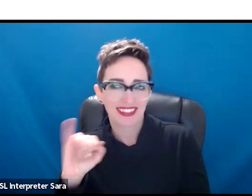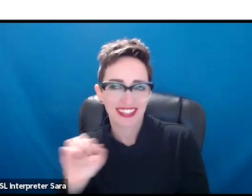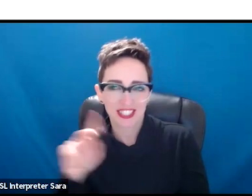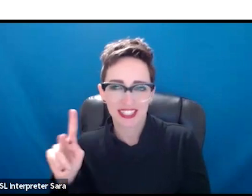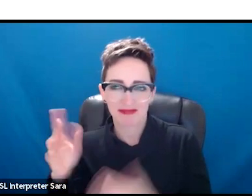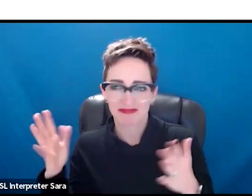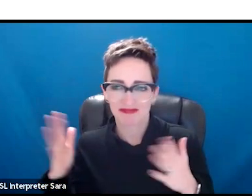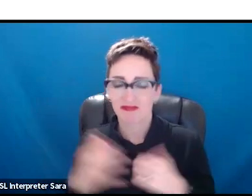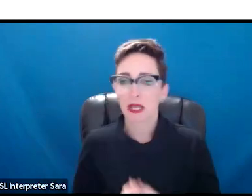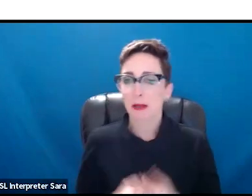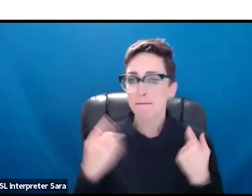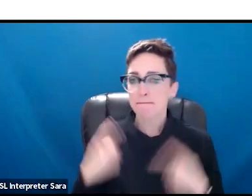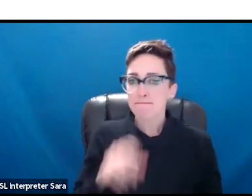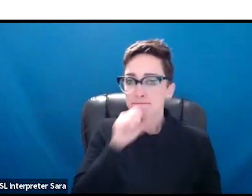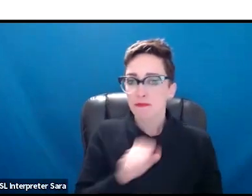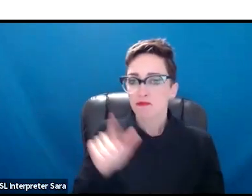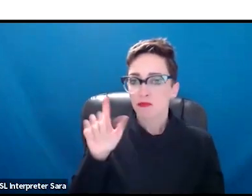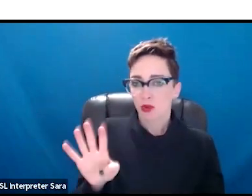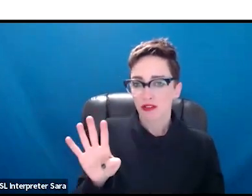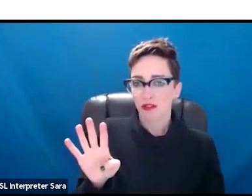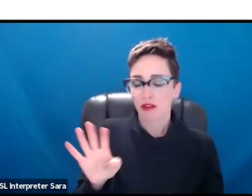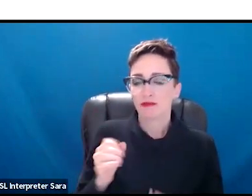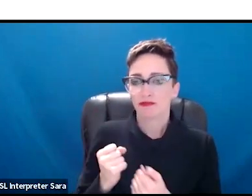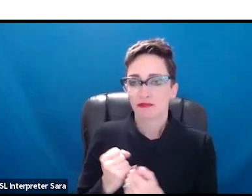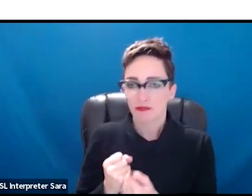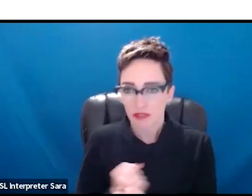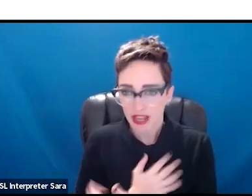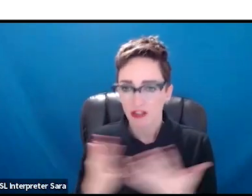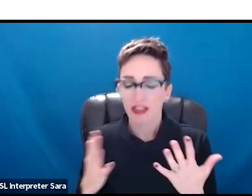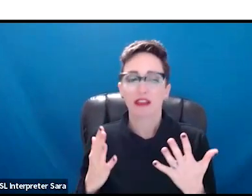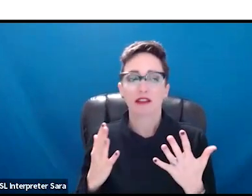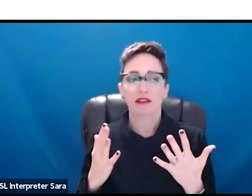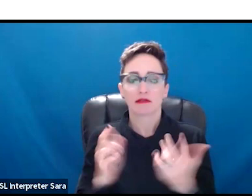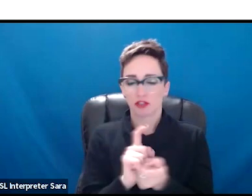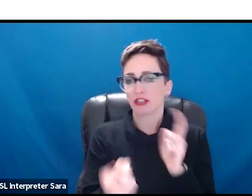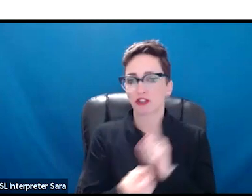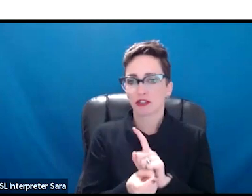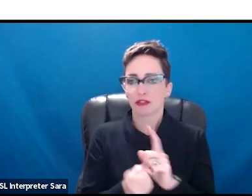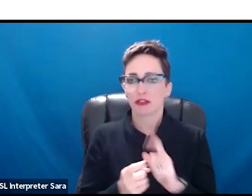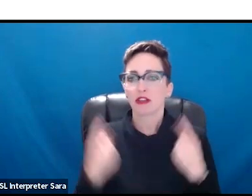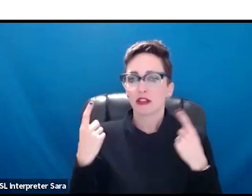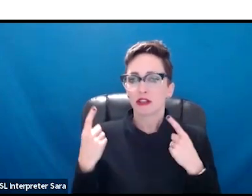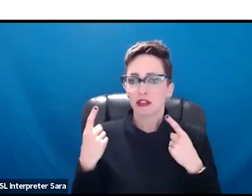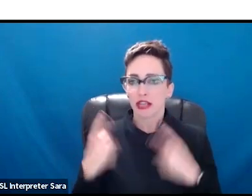age of 24, everything in my world fell apart when a relationship ended.